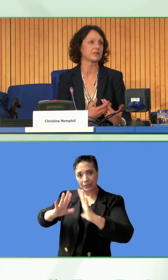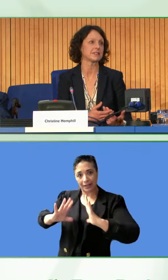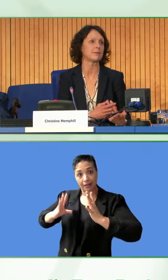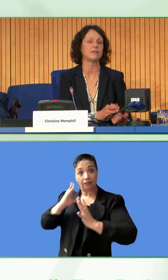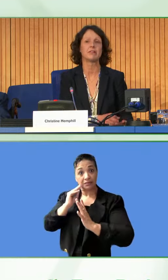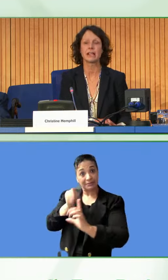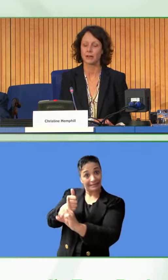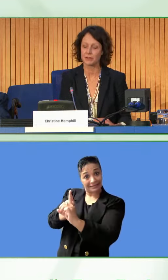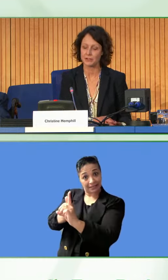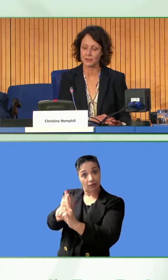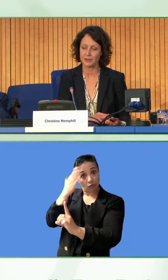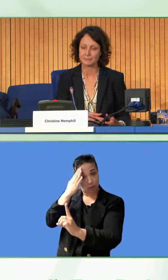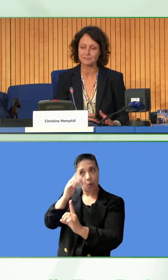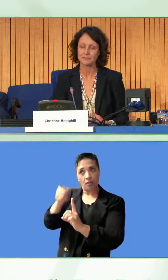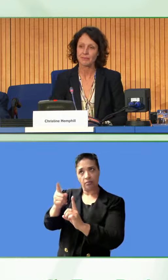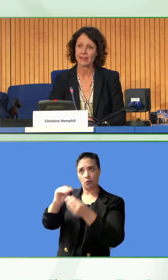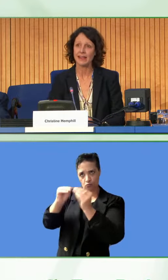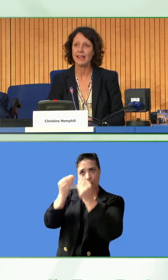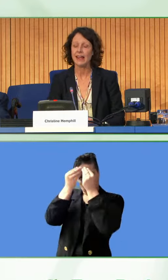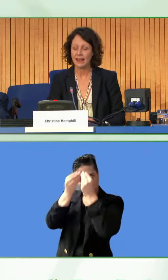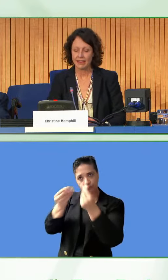by somebody very close to them.